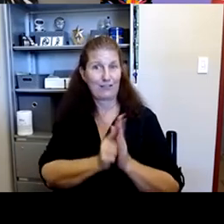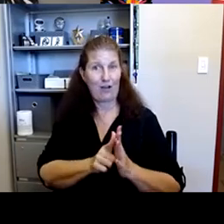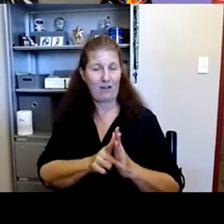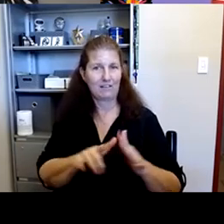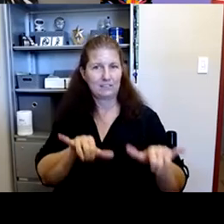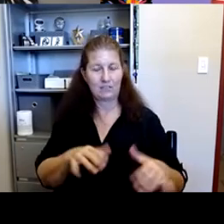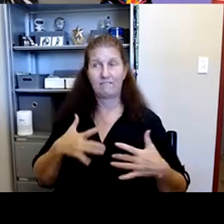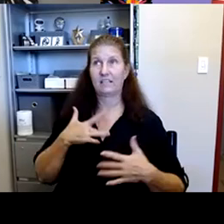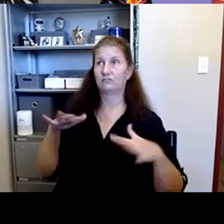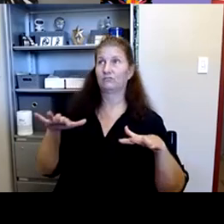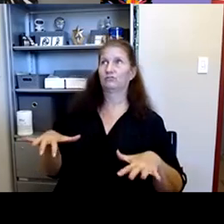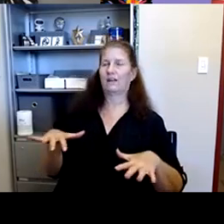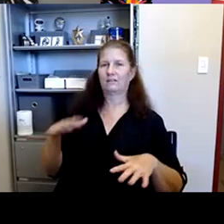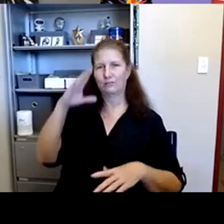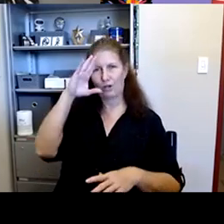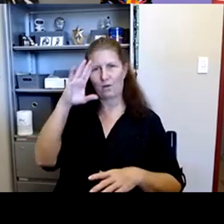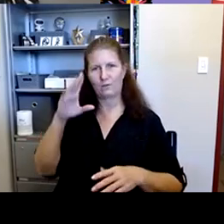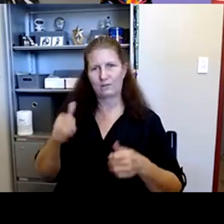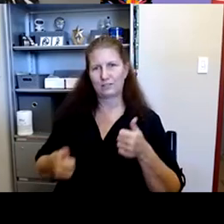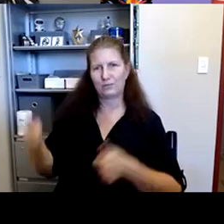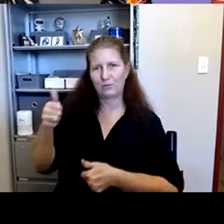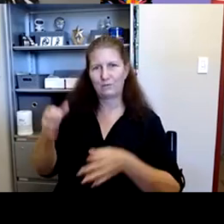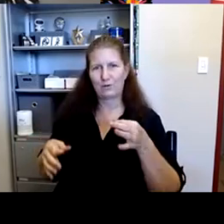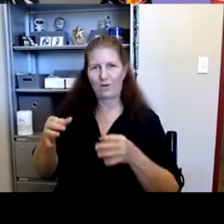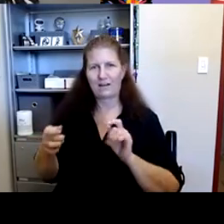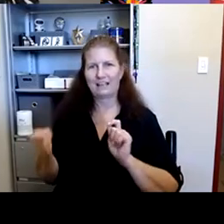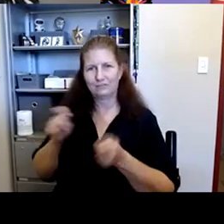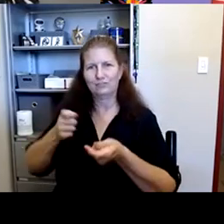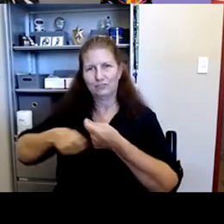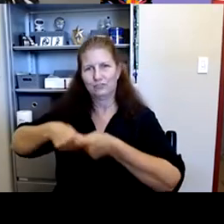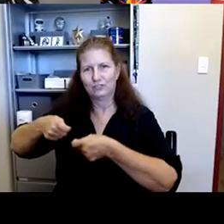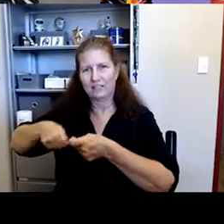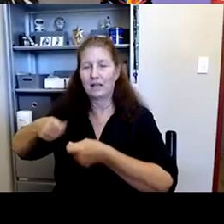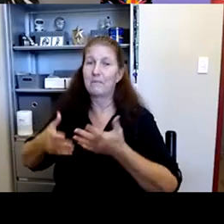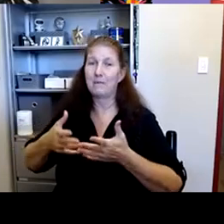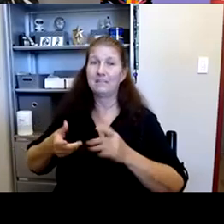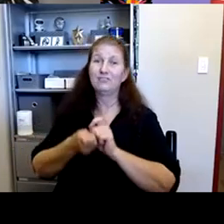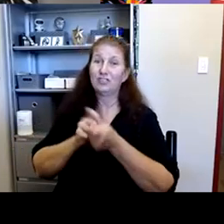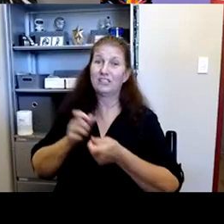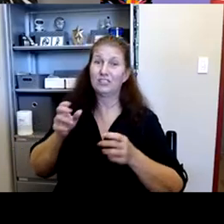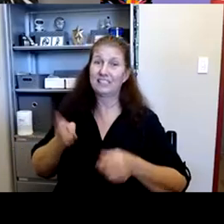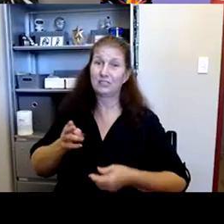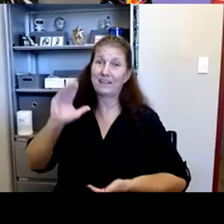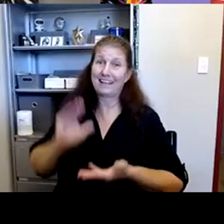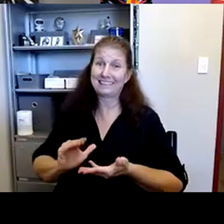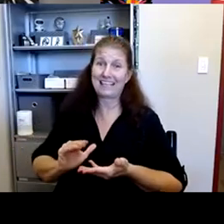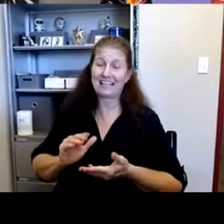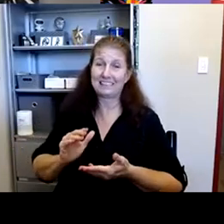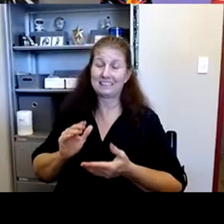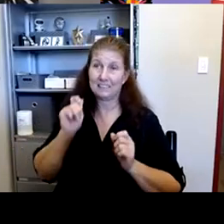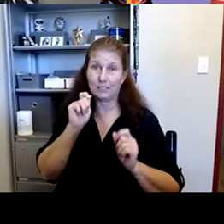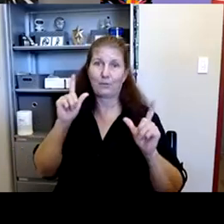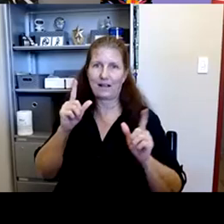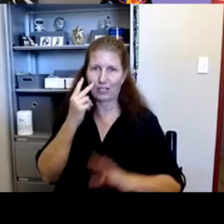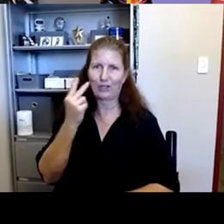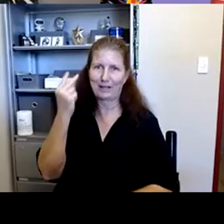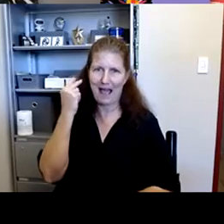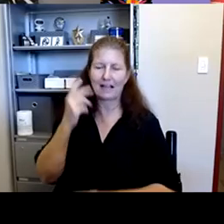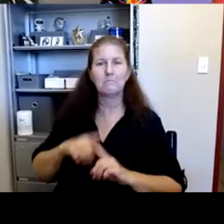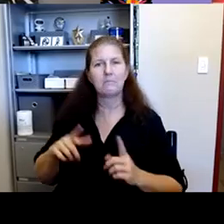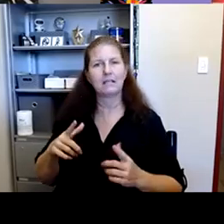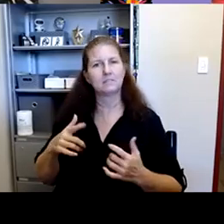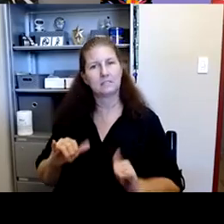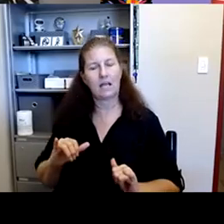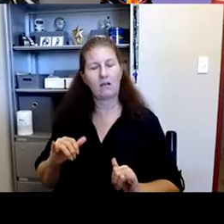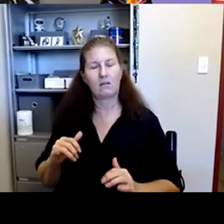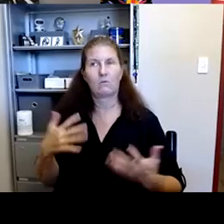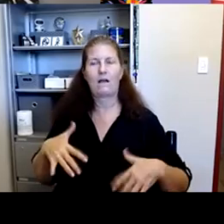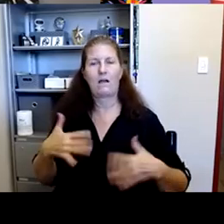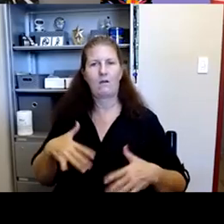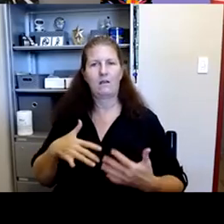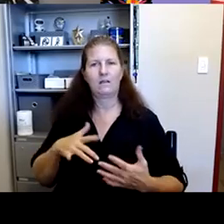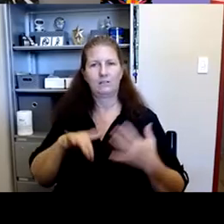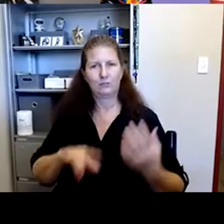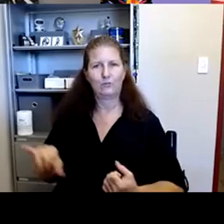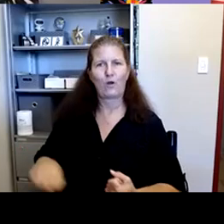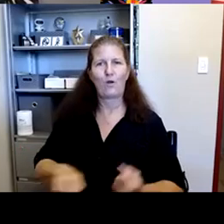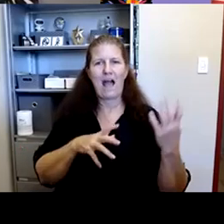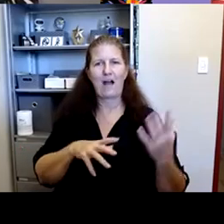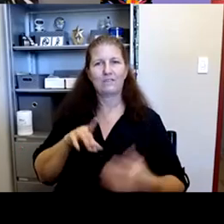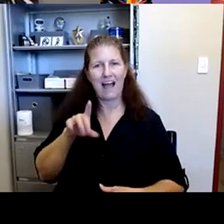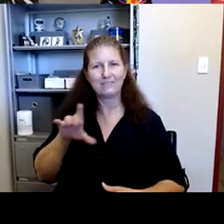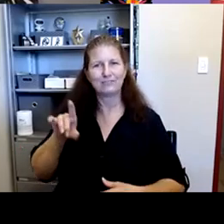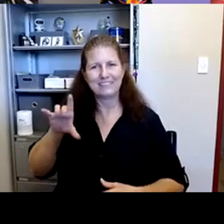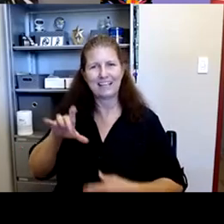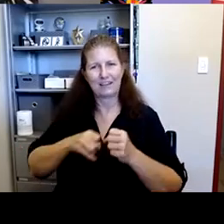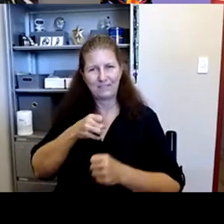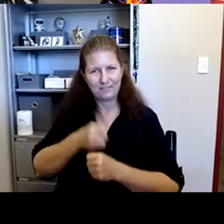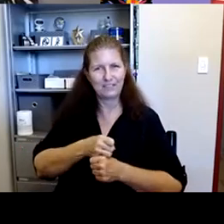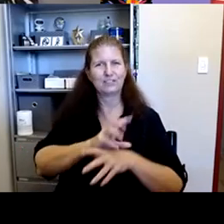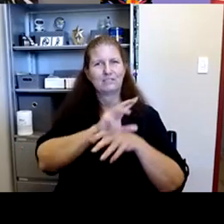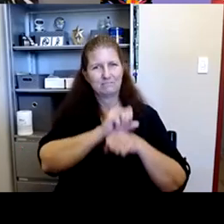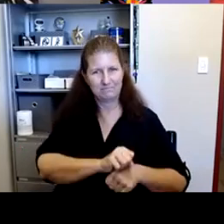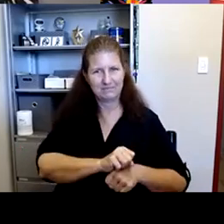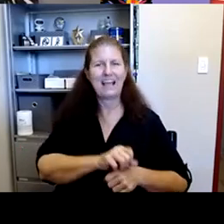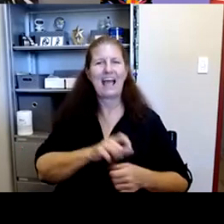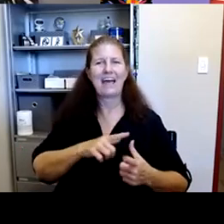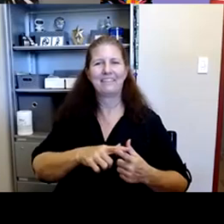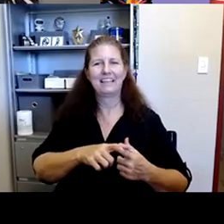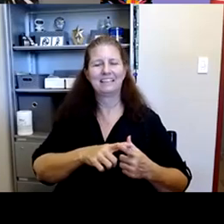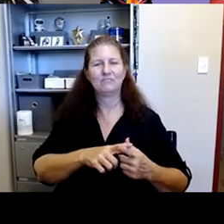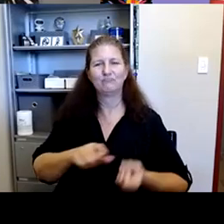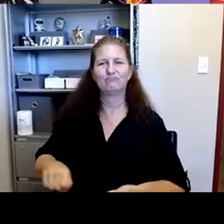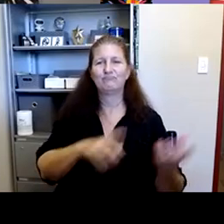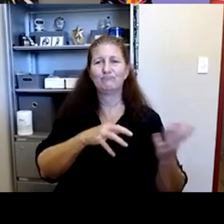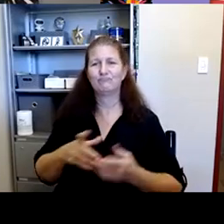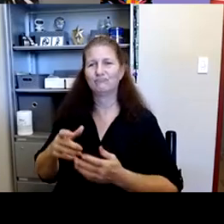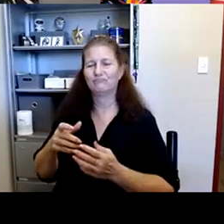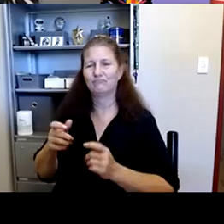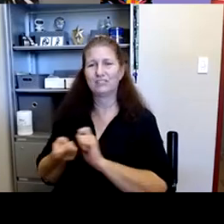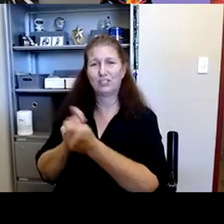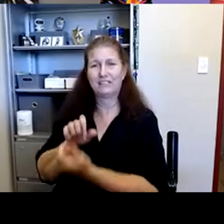Tobias Smith: given where the Supreme Court has gone in the years since then Overturning precedent, maybe, is not such a big surprise in the rear view mirror, but, uh, nonetheless, uh to to throw uh hundreds of years of subtle practice under the bus uh really changes the landscape. So